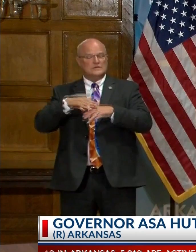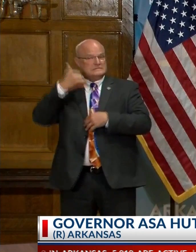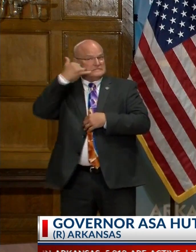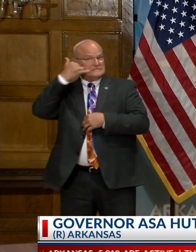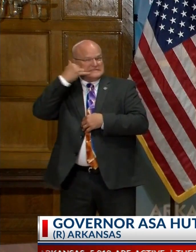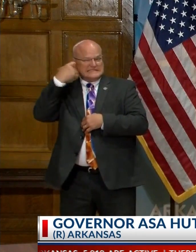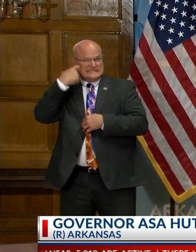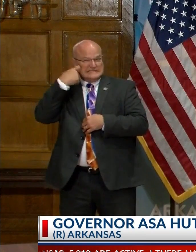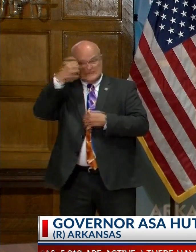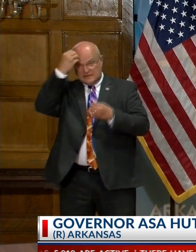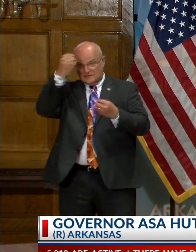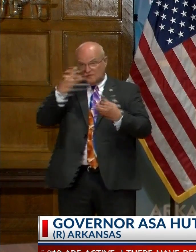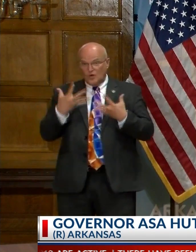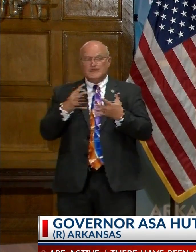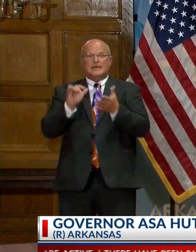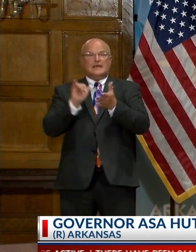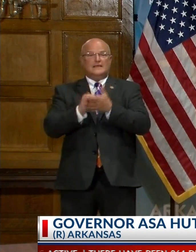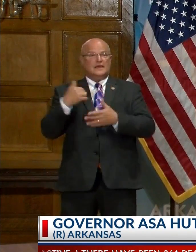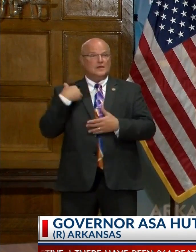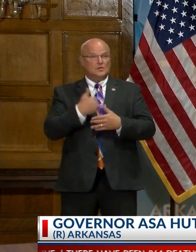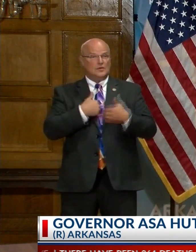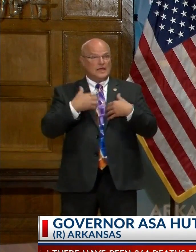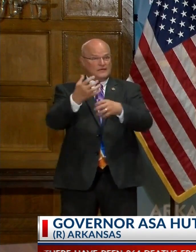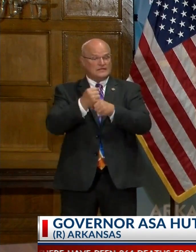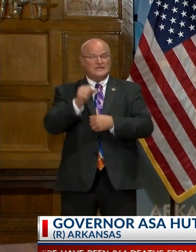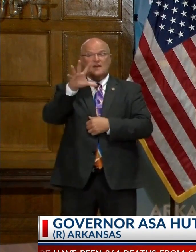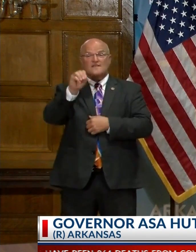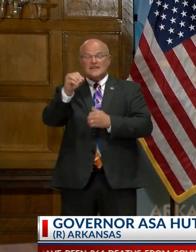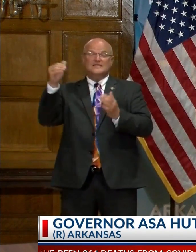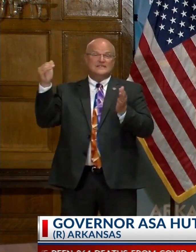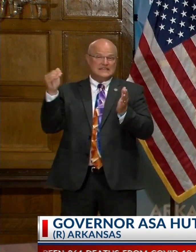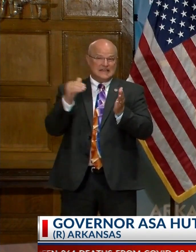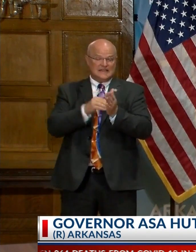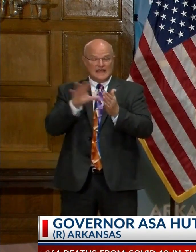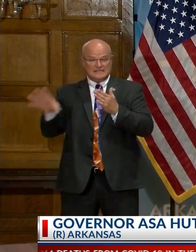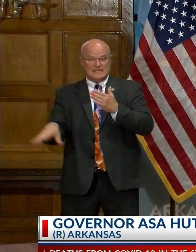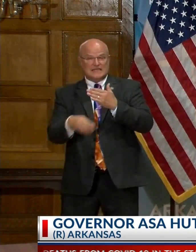DOCTOR JOSE ROMERO IS HERE AS WELL. DIRECTOR A.J. GARY WAS ON THE